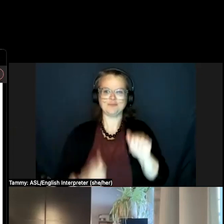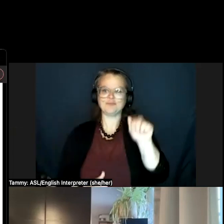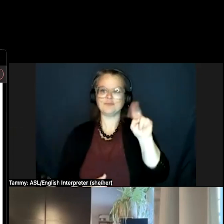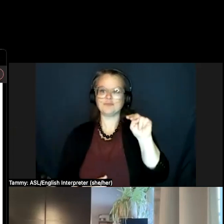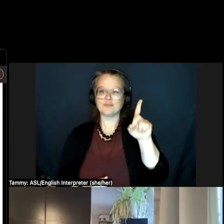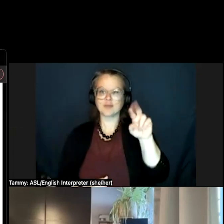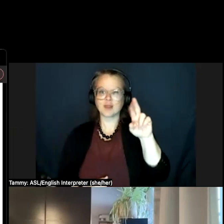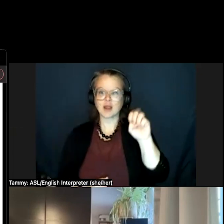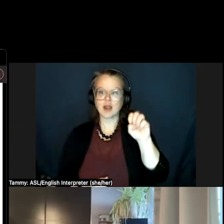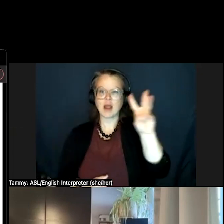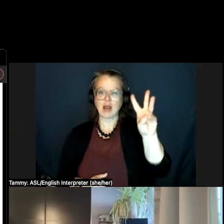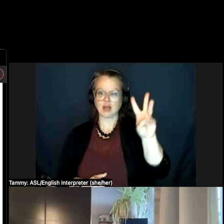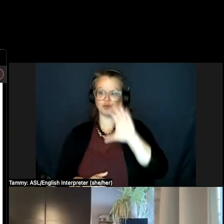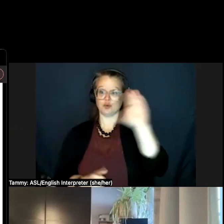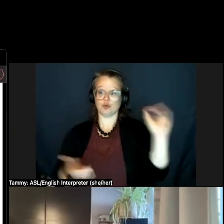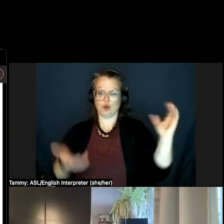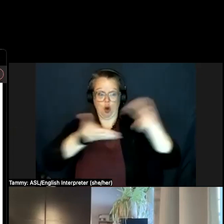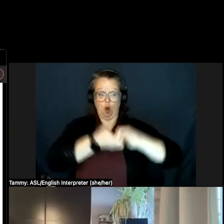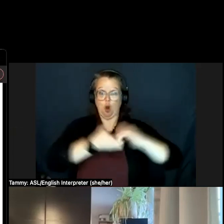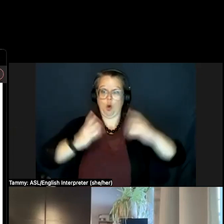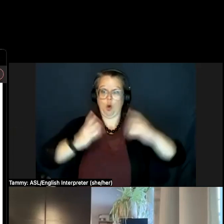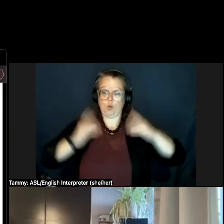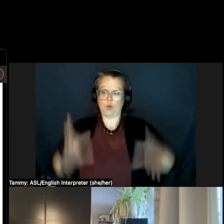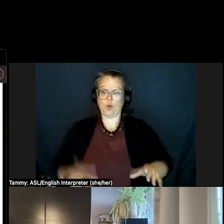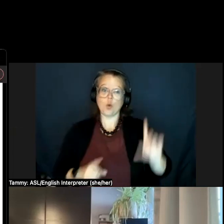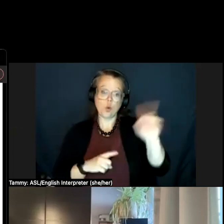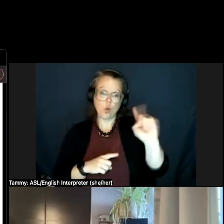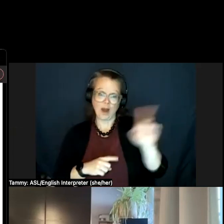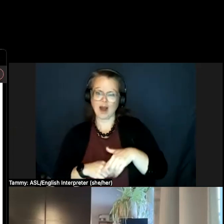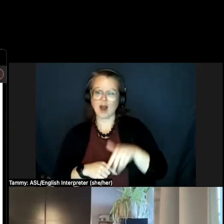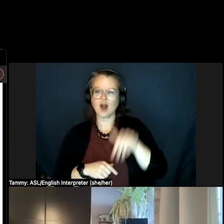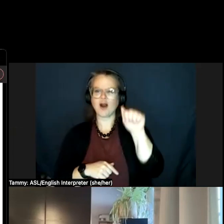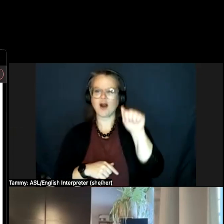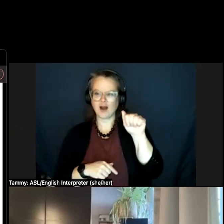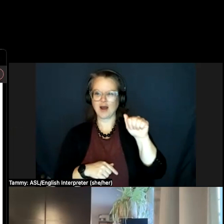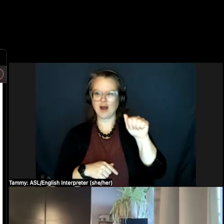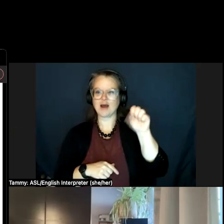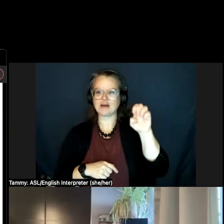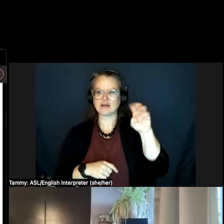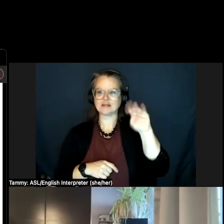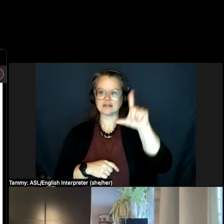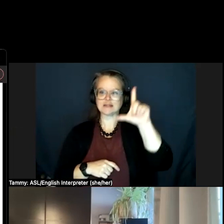and strategist at Assembly Press, Canada's newest literary press, a long-term literary